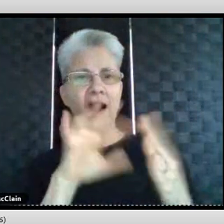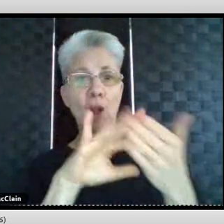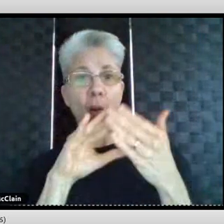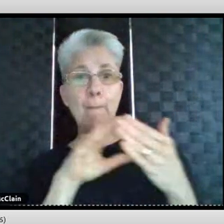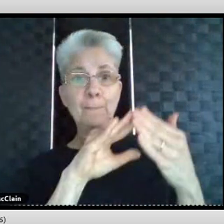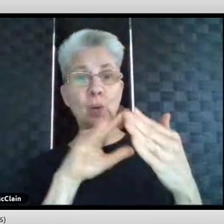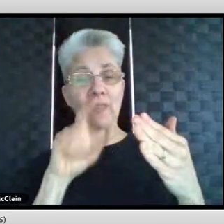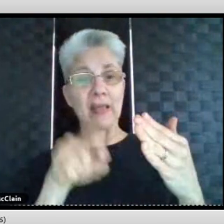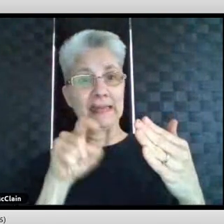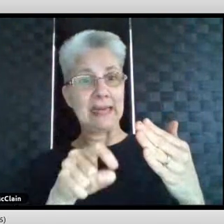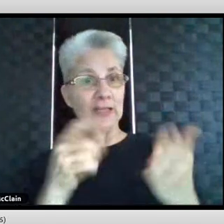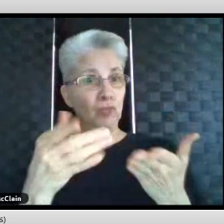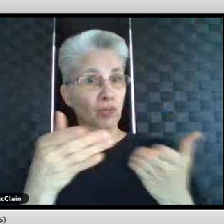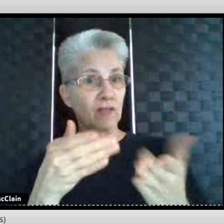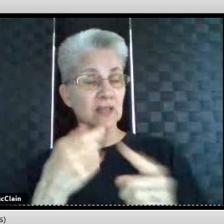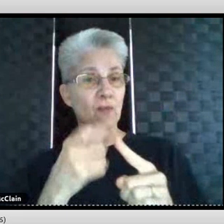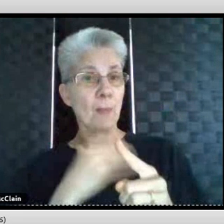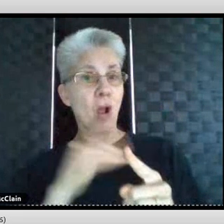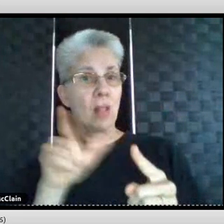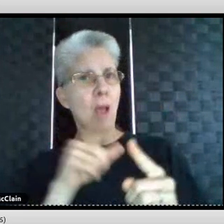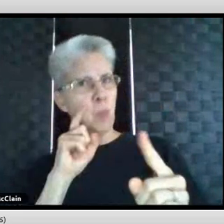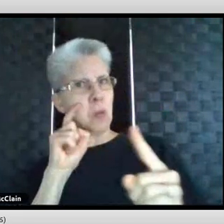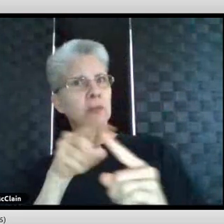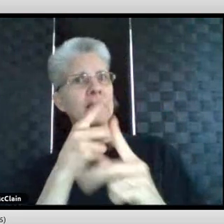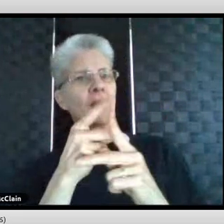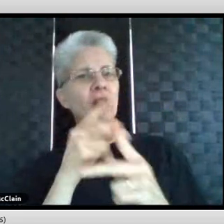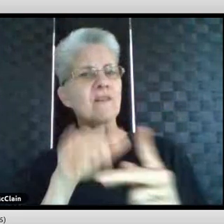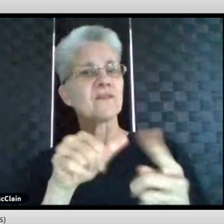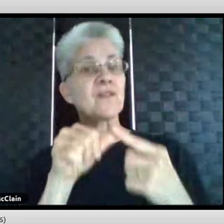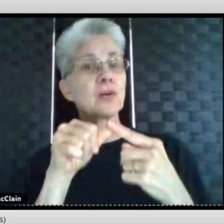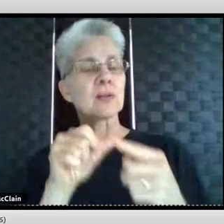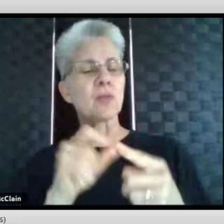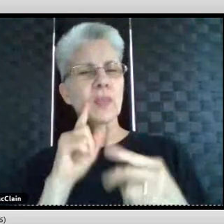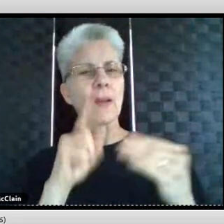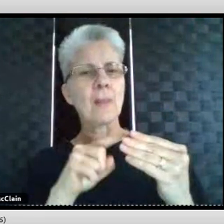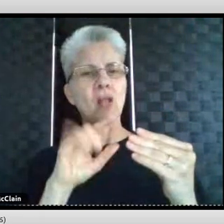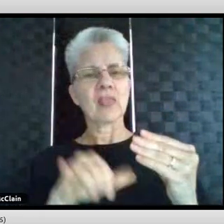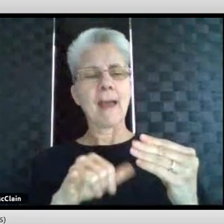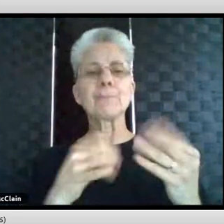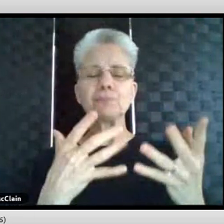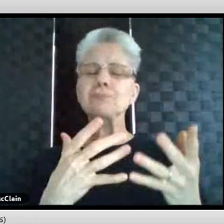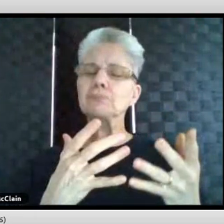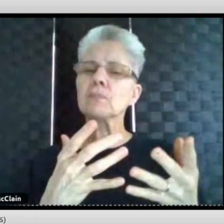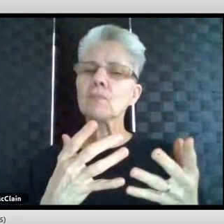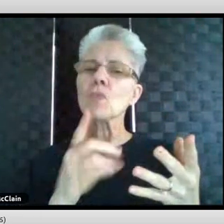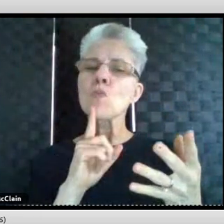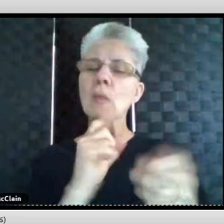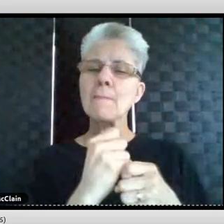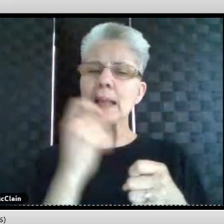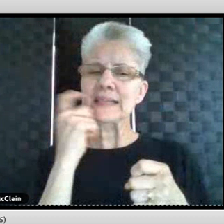that need the services from our library. So when you think about it, it only makes sense to do that.